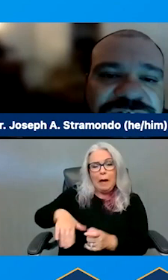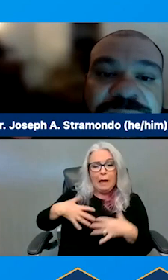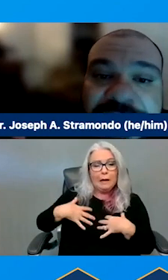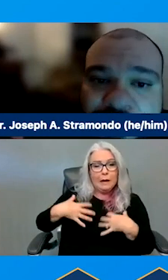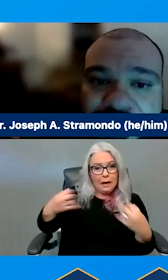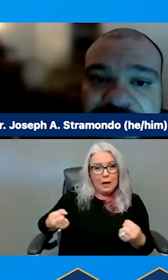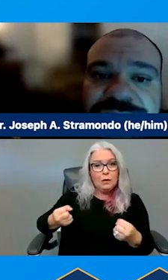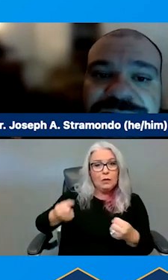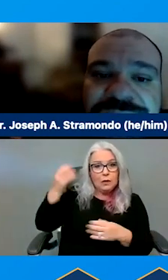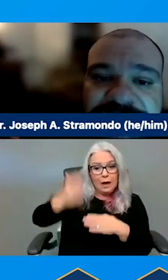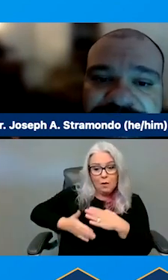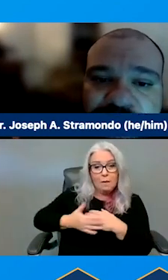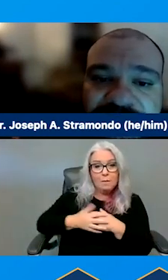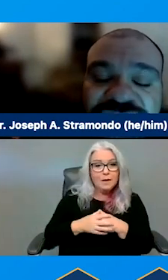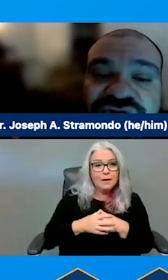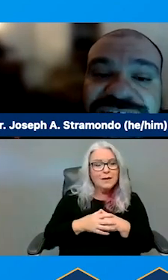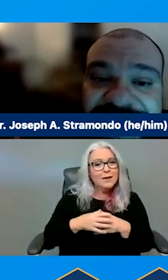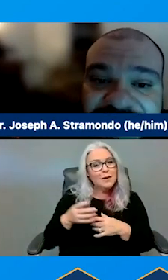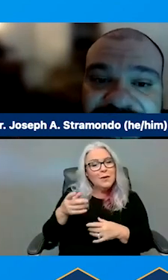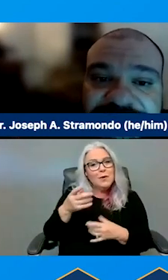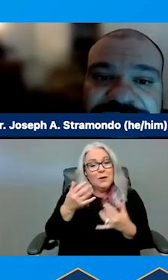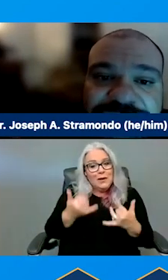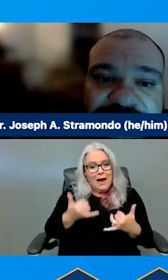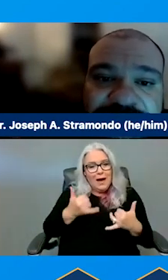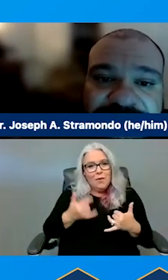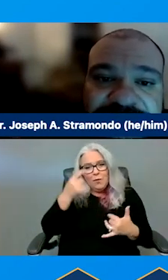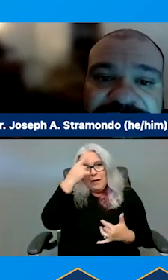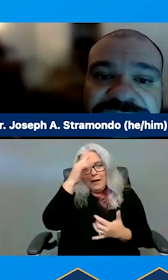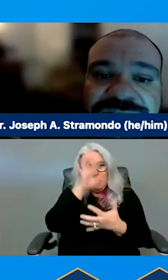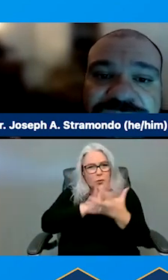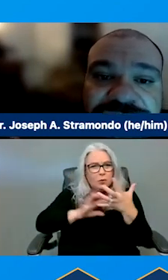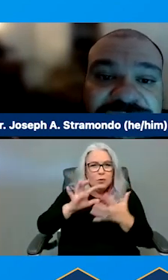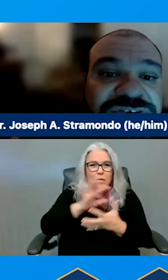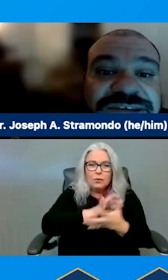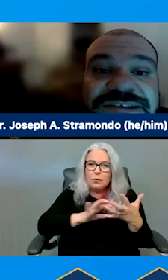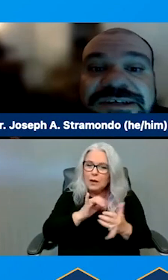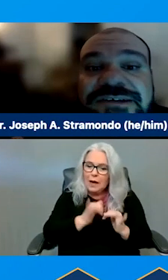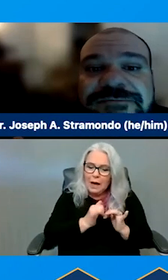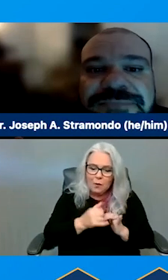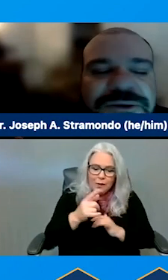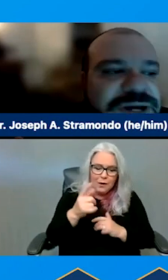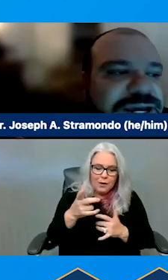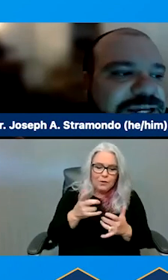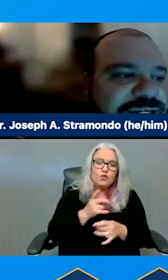outcomes obscures the ways in which power plays a role in creating vulnerability to